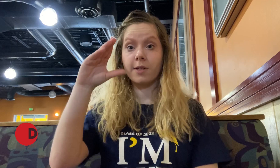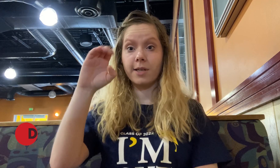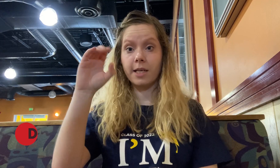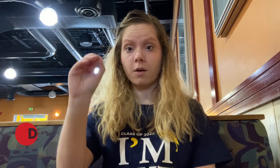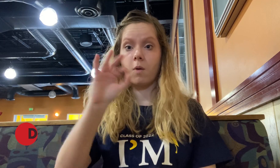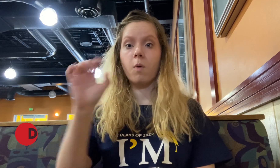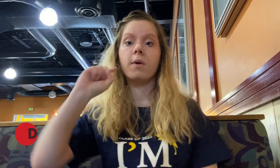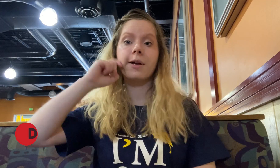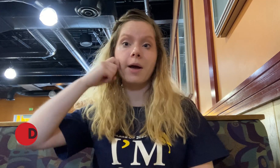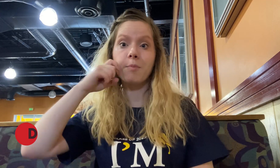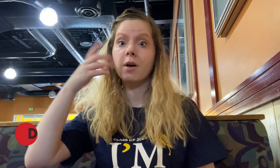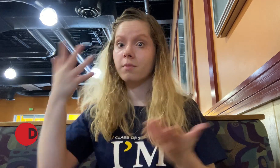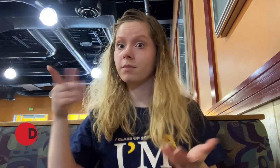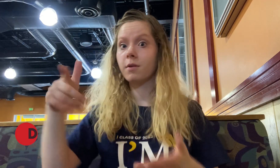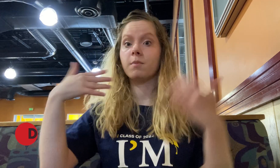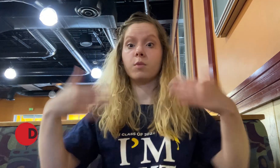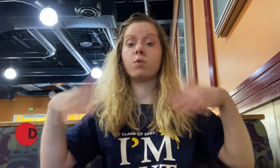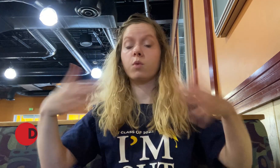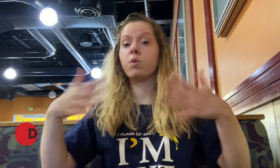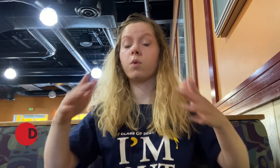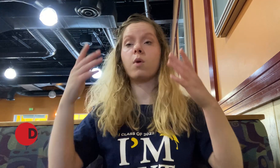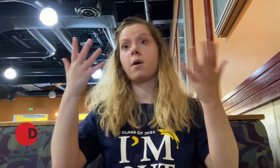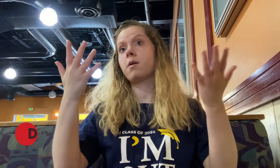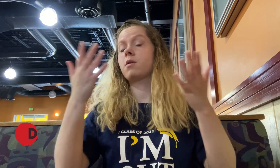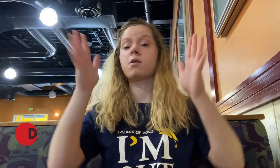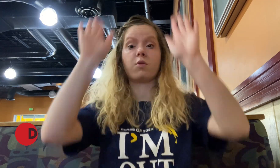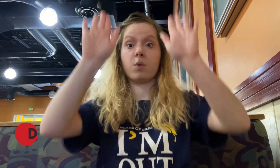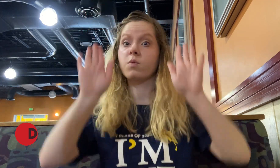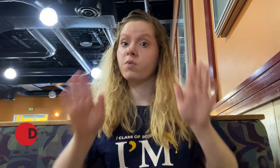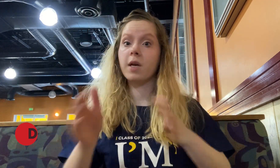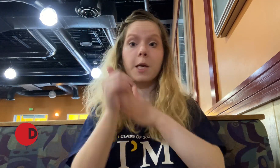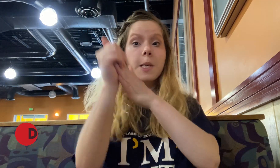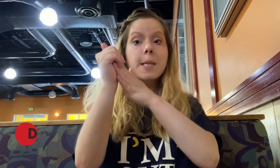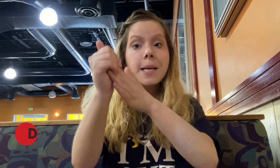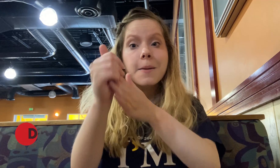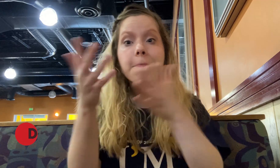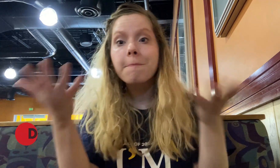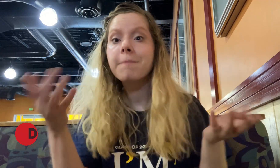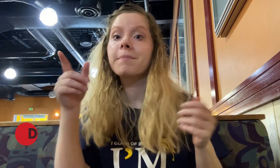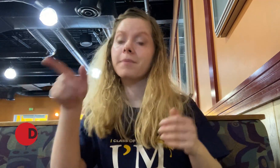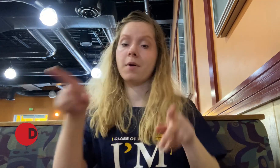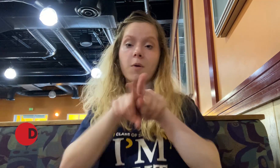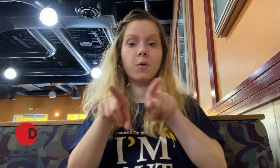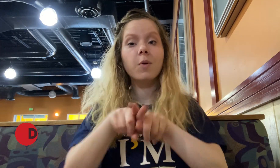The CEO of Apple shows great leadership.